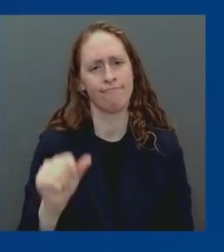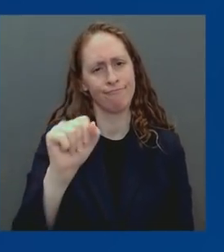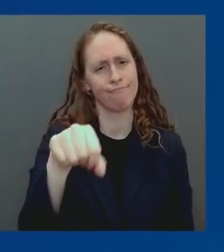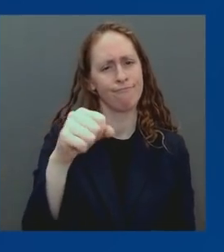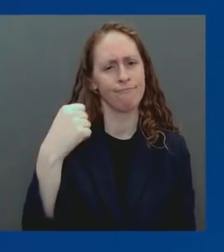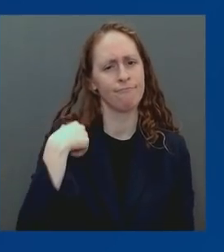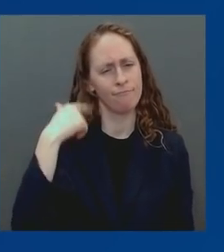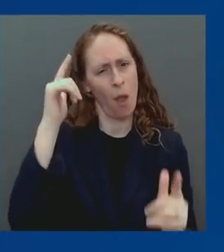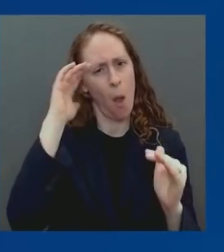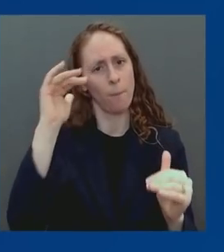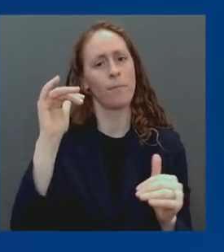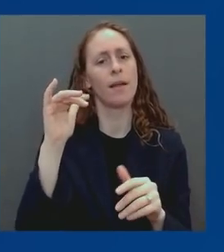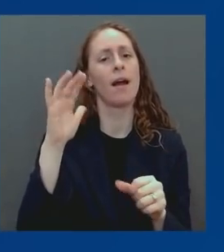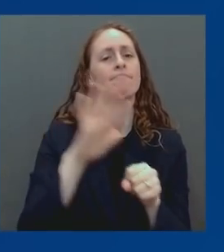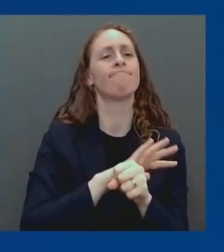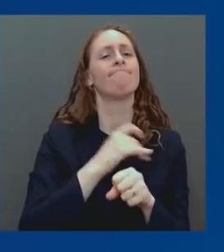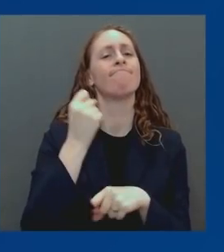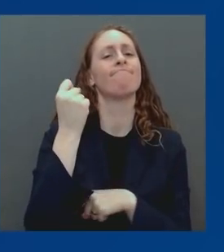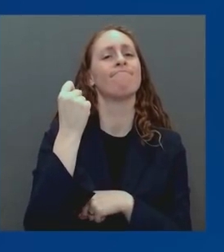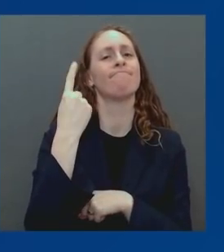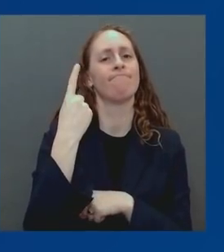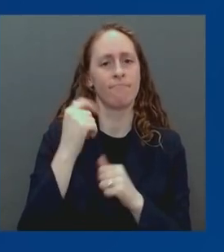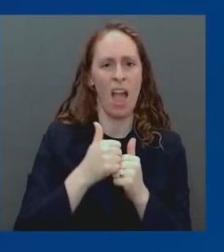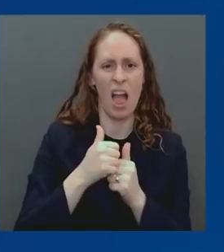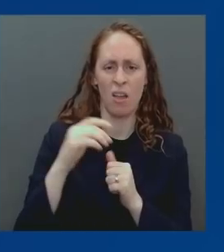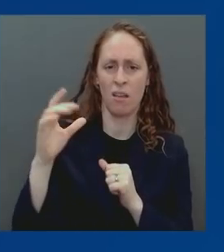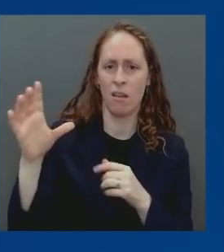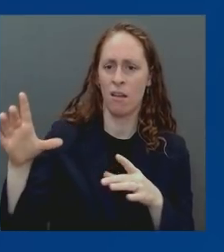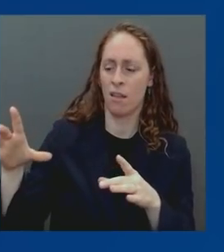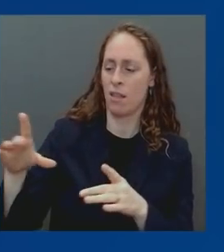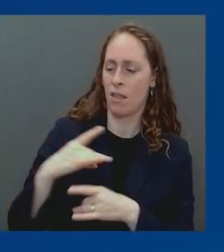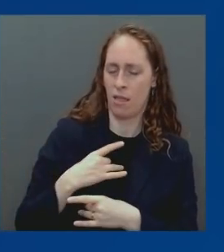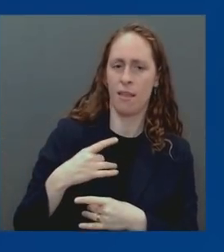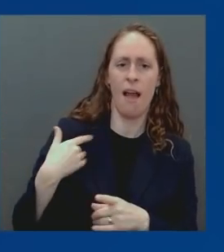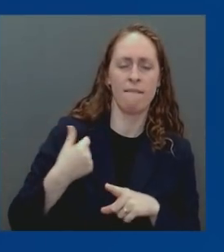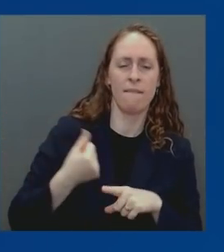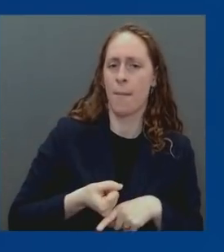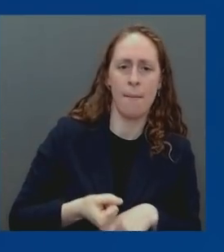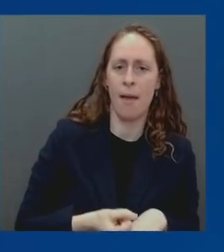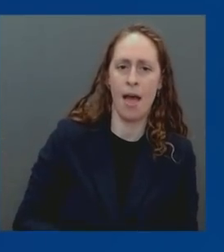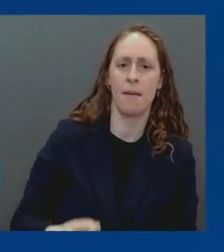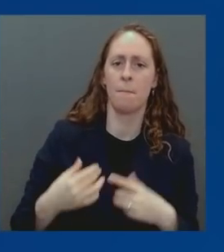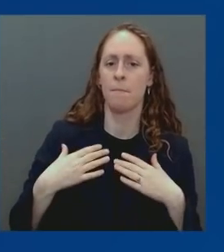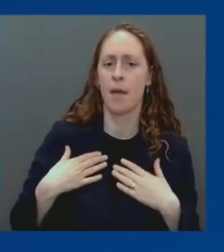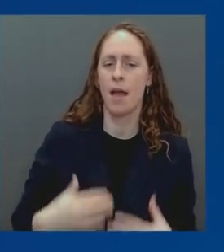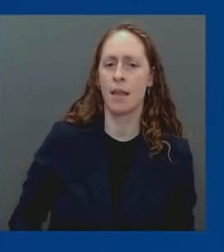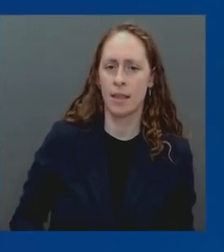It's too early to make any definitive statements. But for those individuals -- and, as you know, long COVID